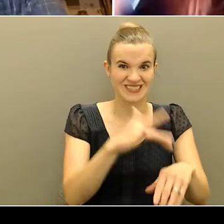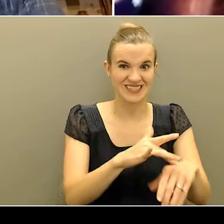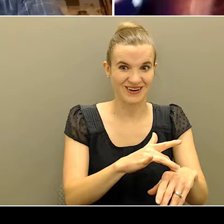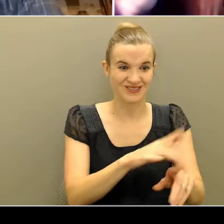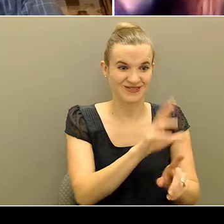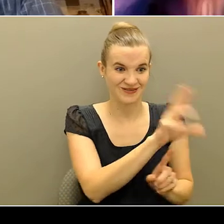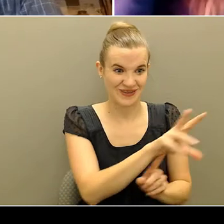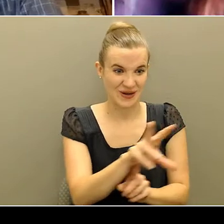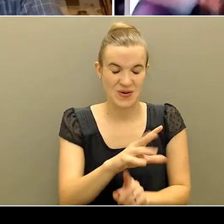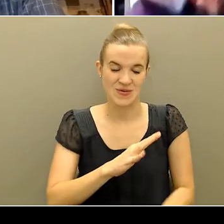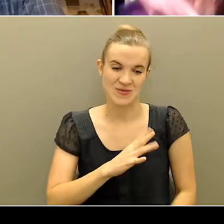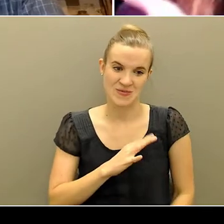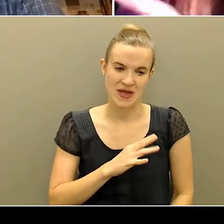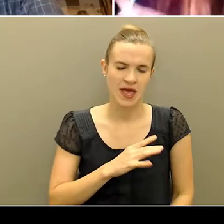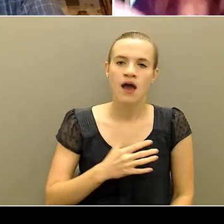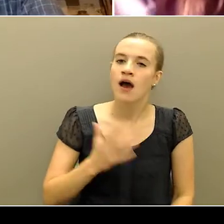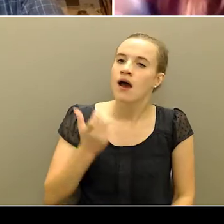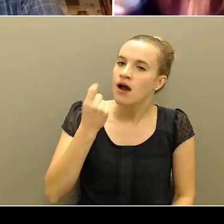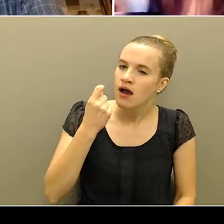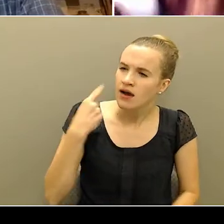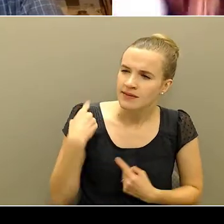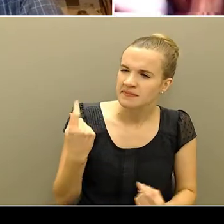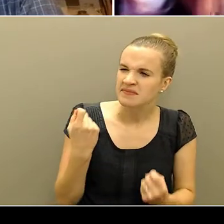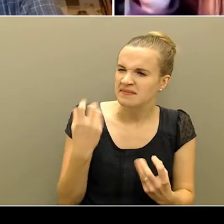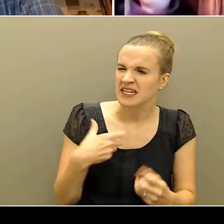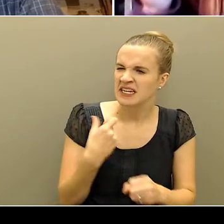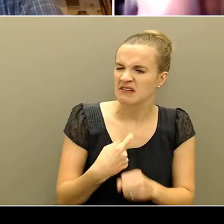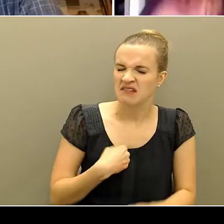Valley, like what else, you know what can I see that would be so beautiful?